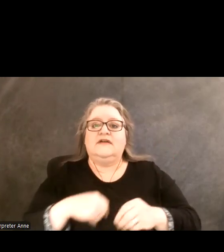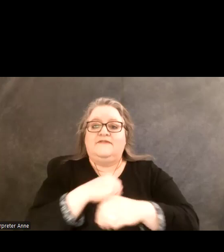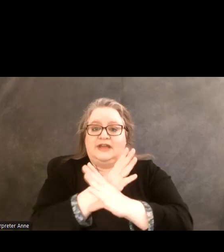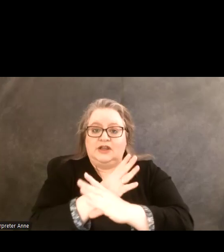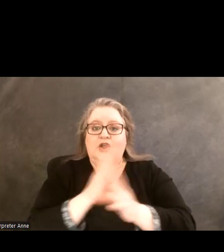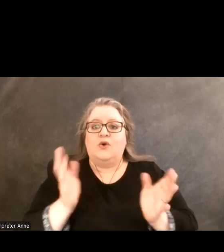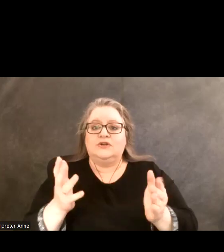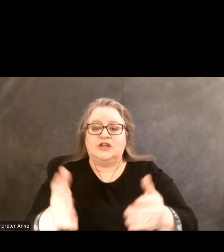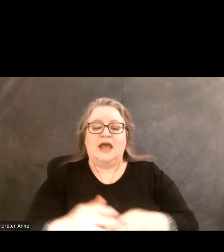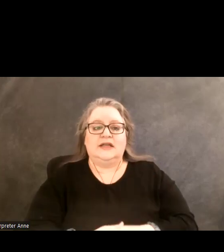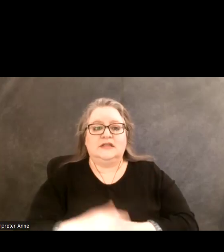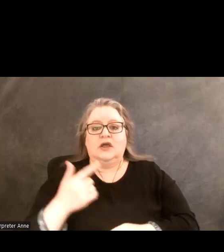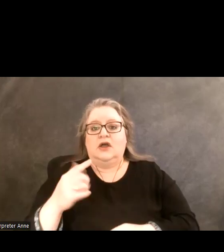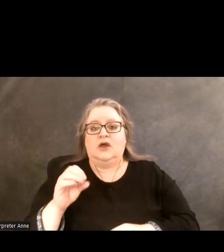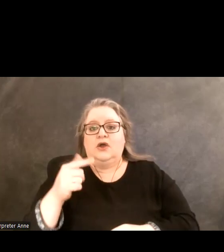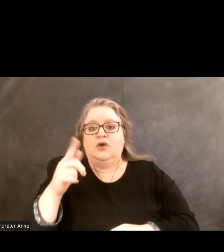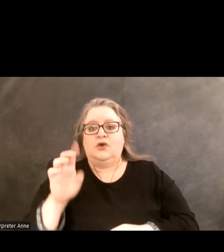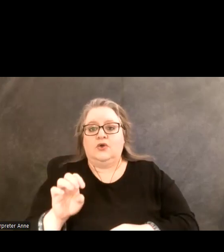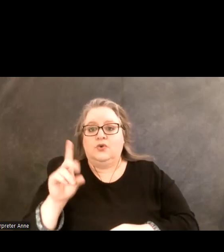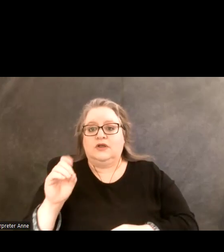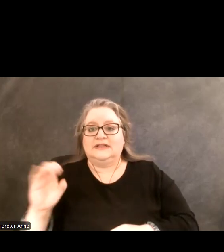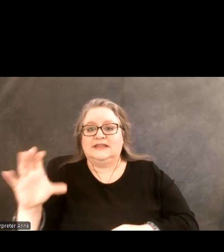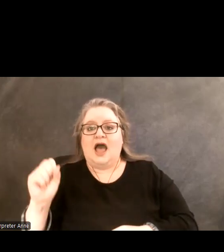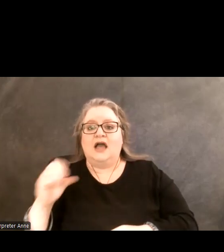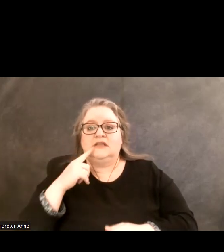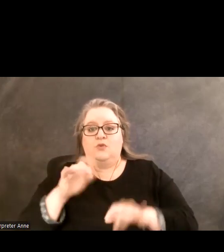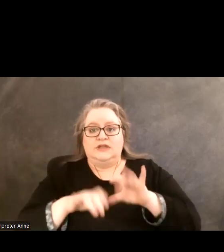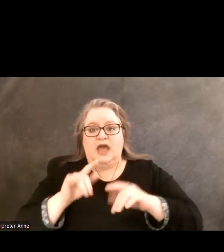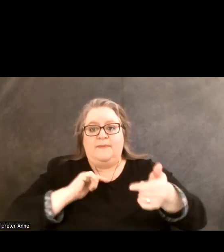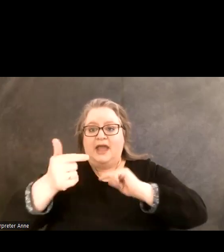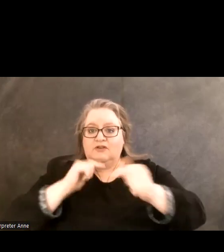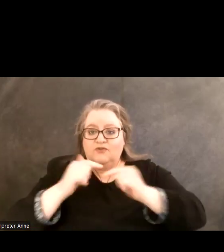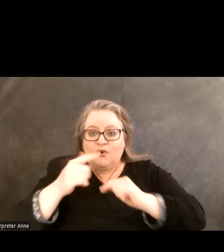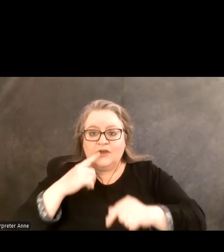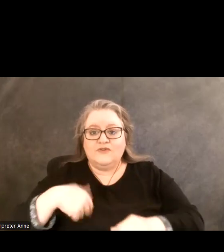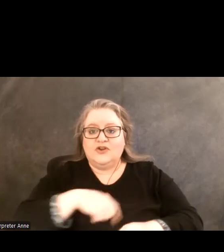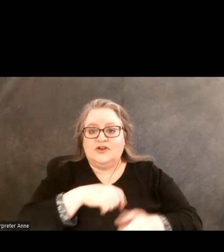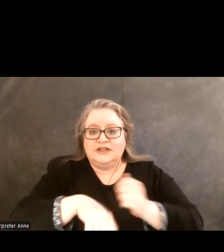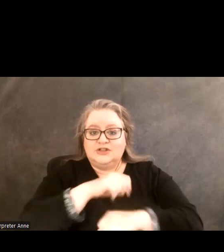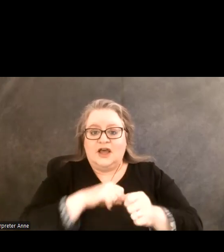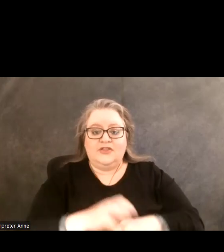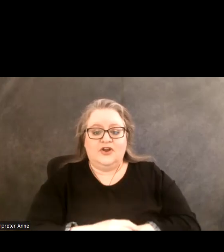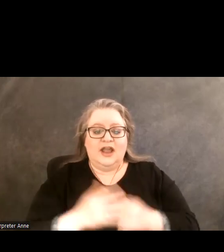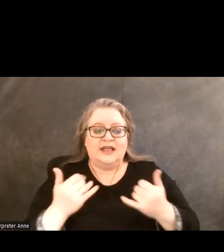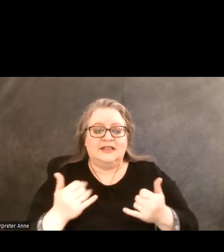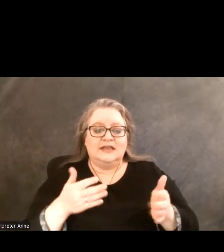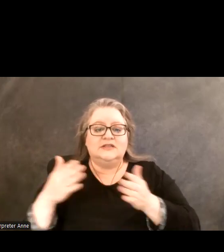There have been Google Docs where we type things back and forth at each other. And these are all ways in which people can